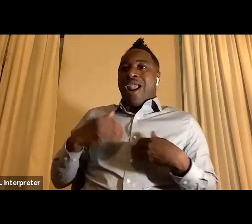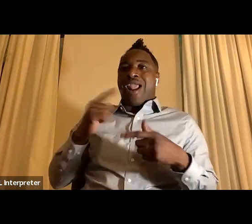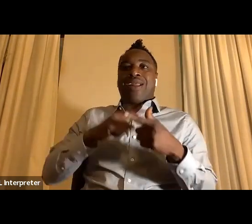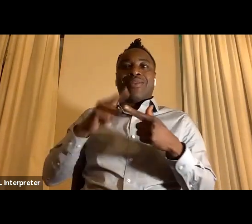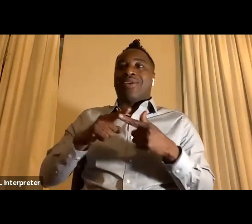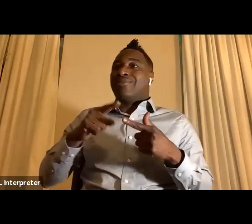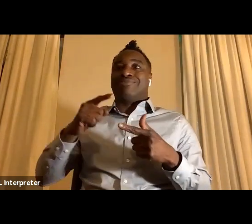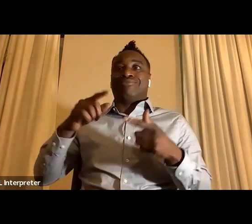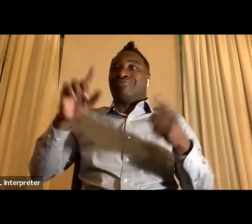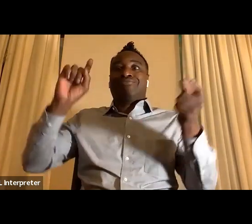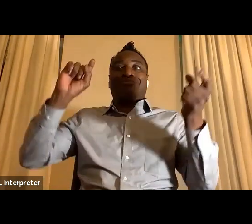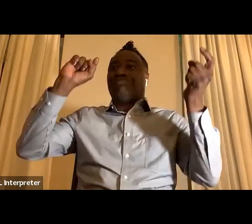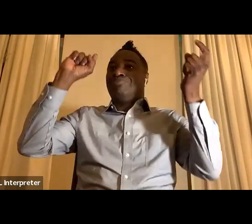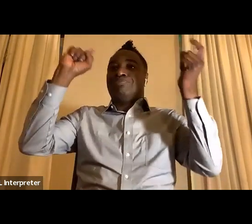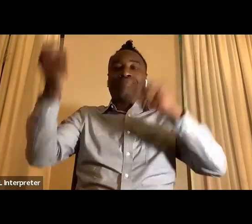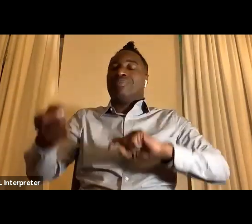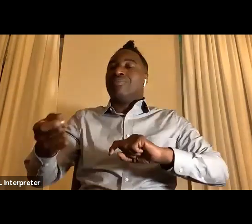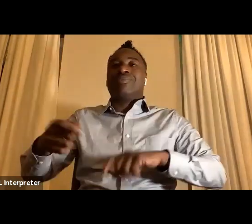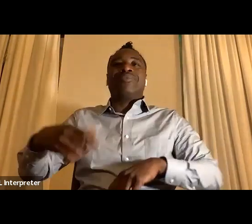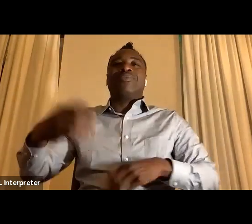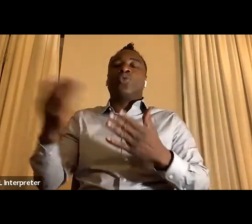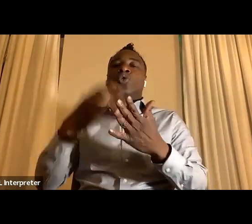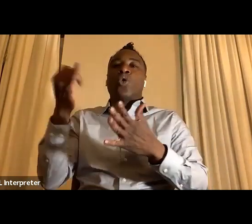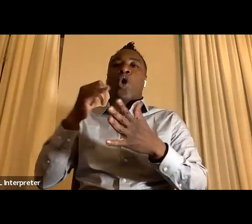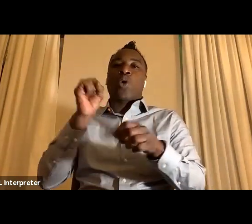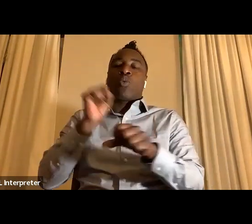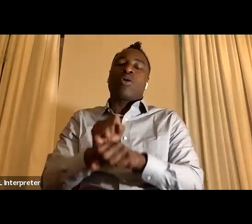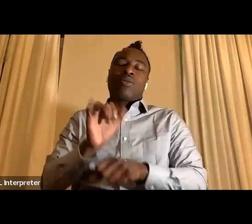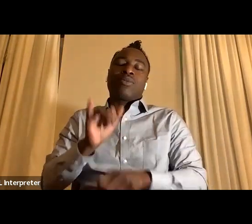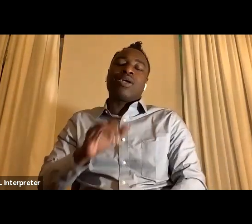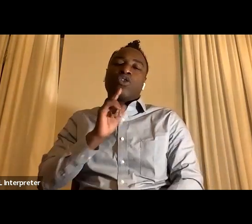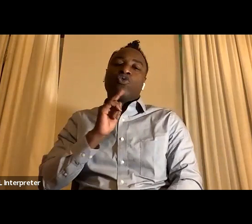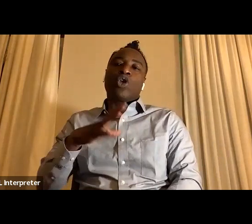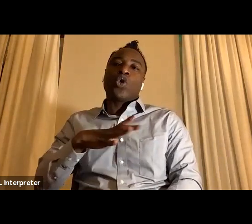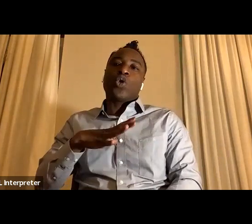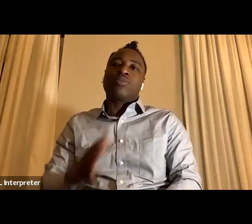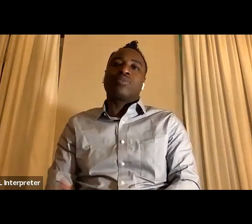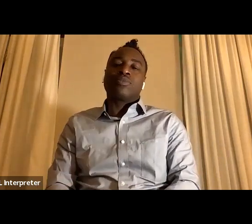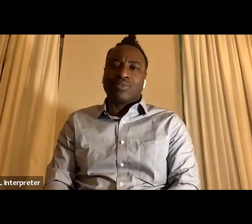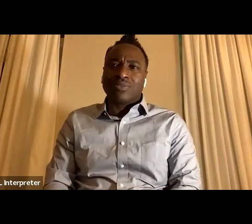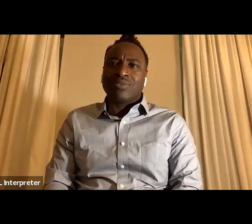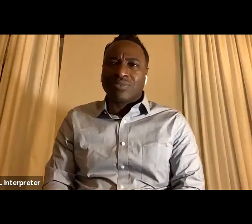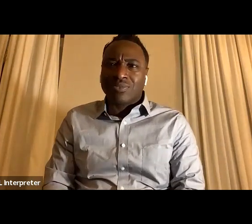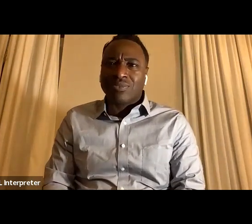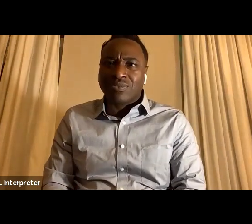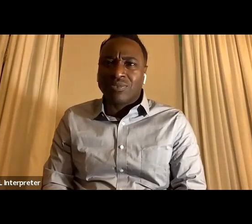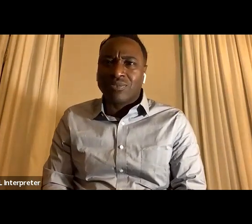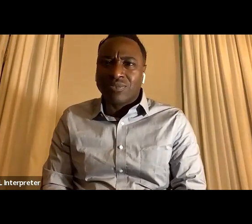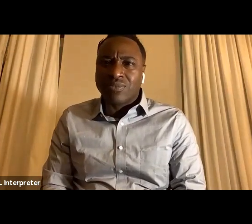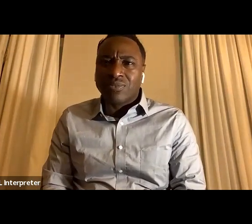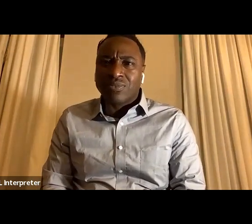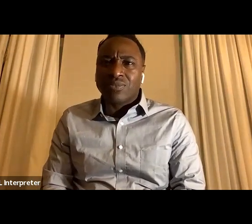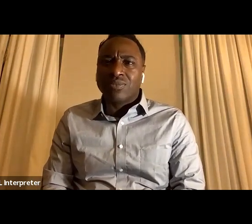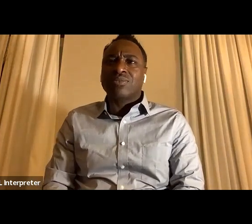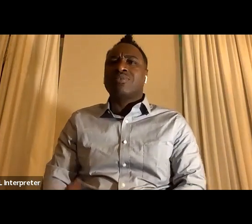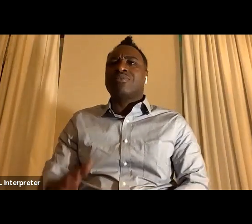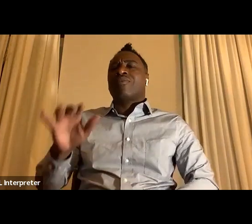You know it's a whole new piece. So I think that's that's pretty cool. And that kind of inspires my next question.